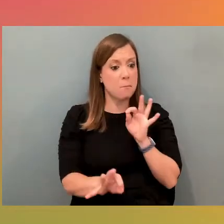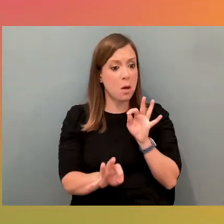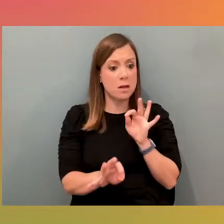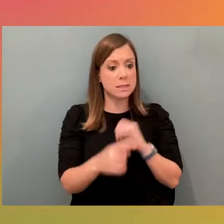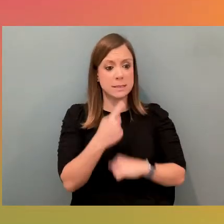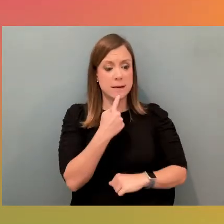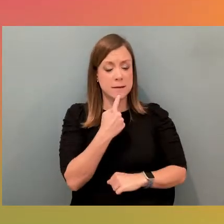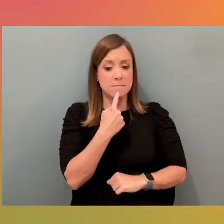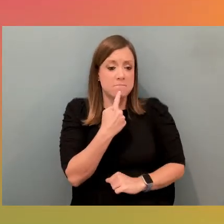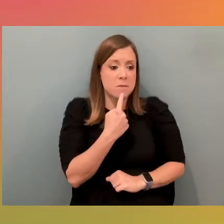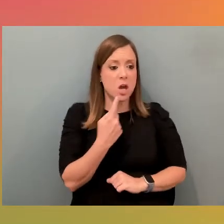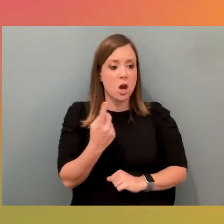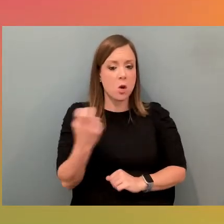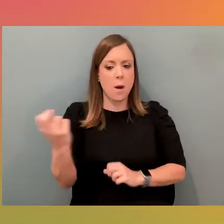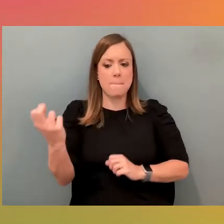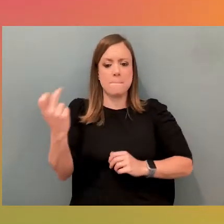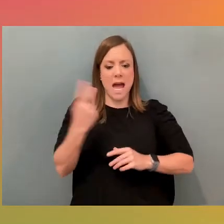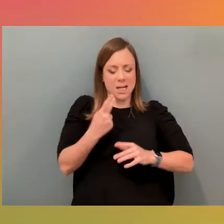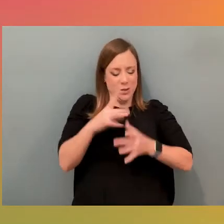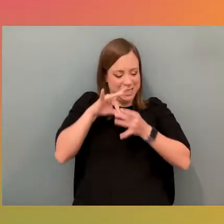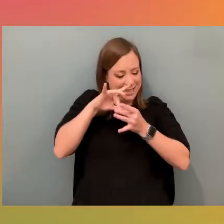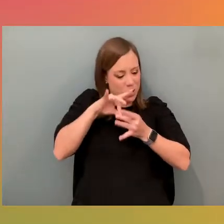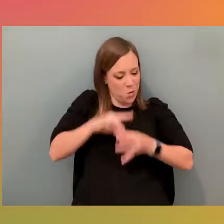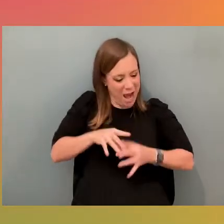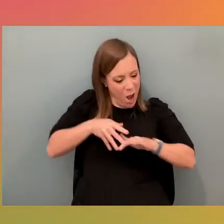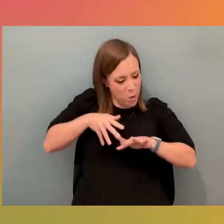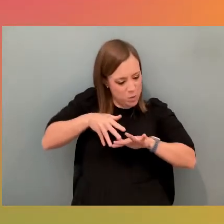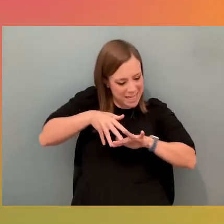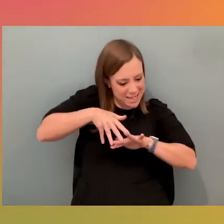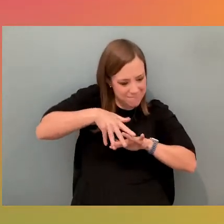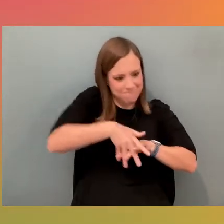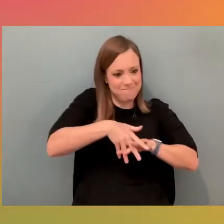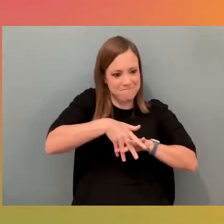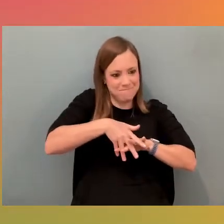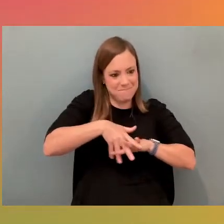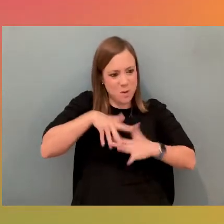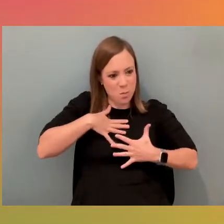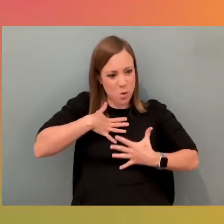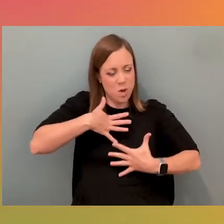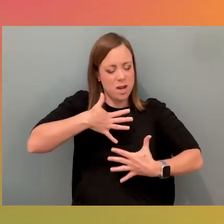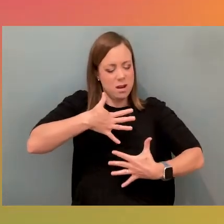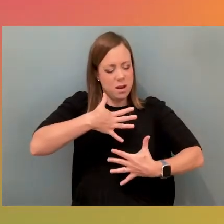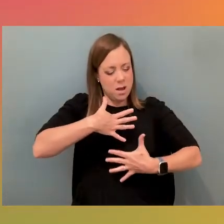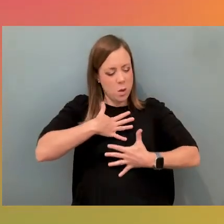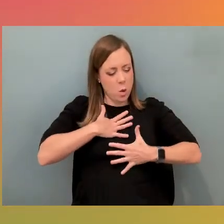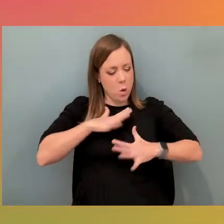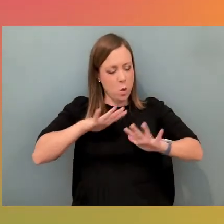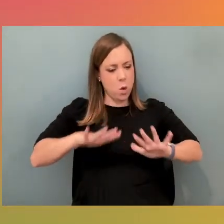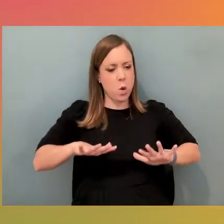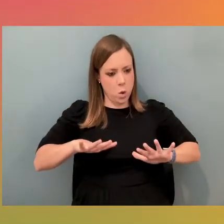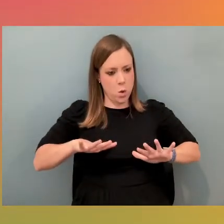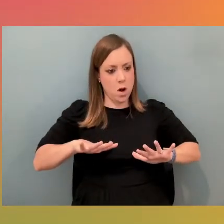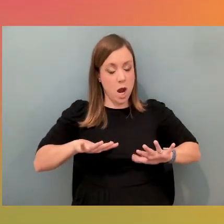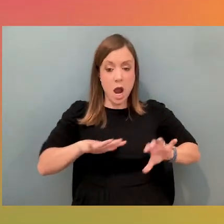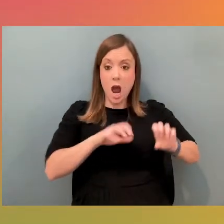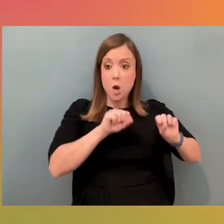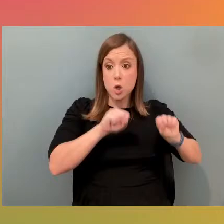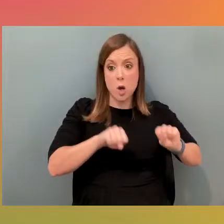REST OF THE DAY. AND IT CAN BE AS SIMPLE AS